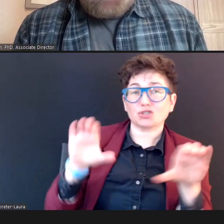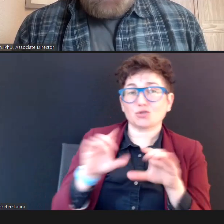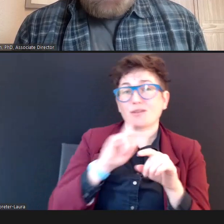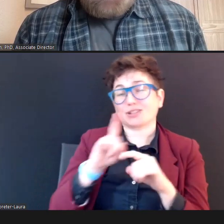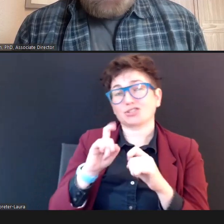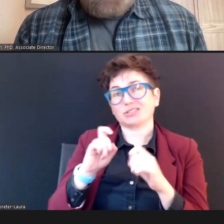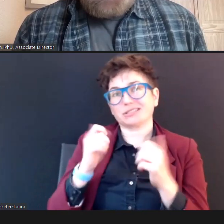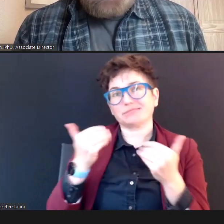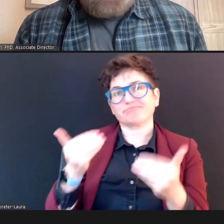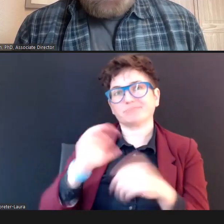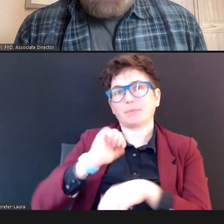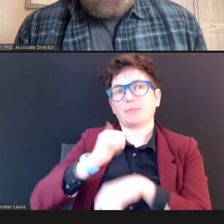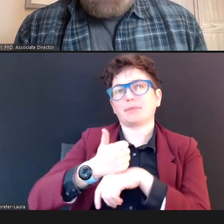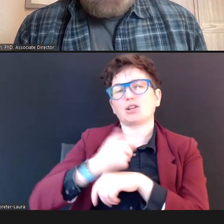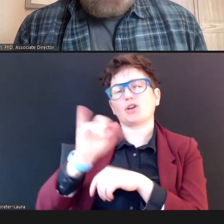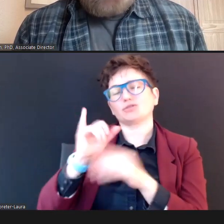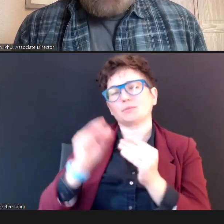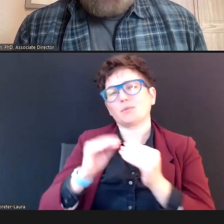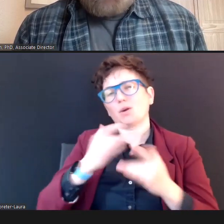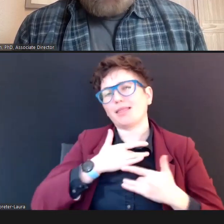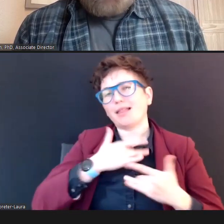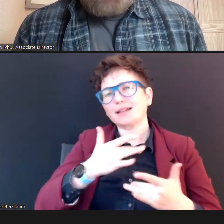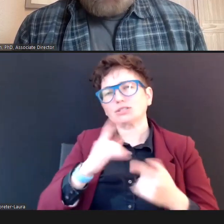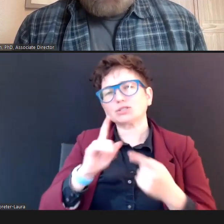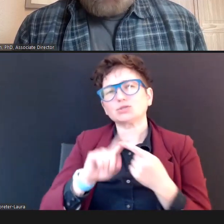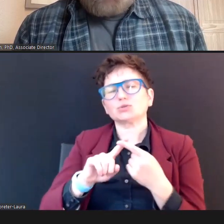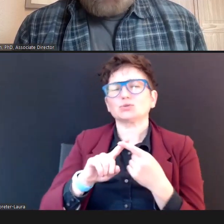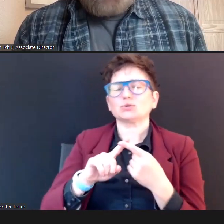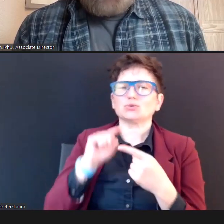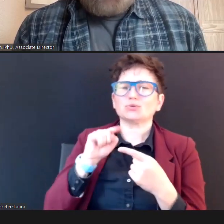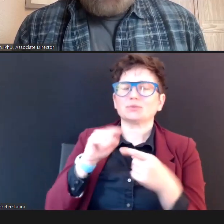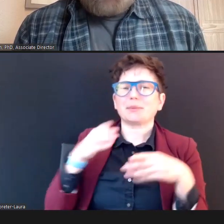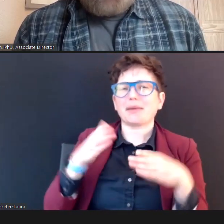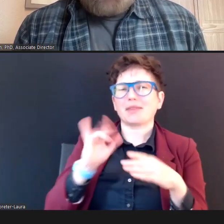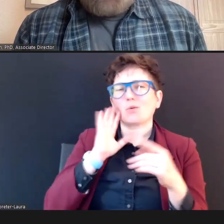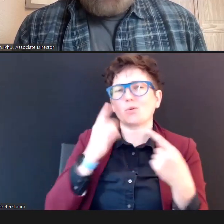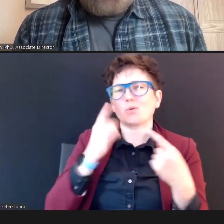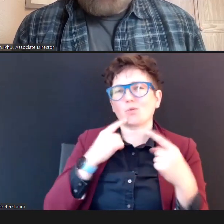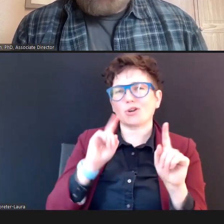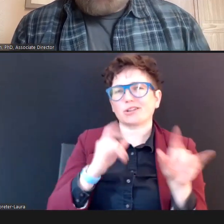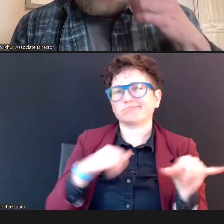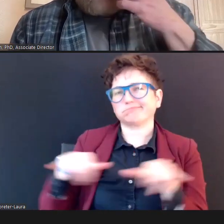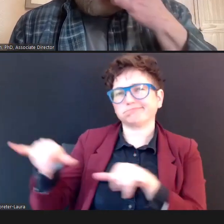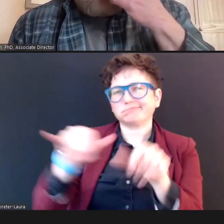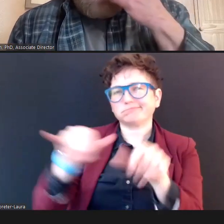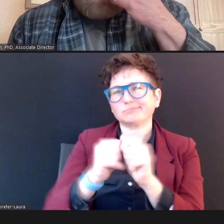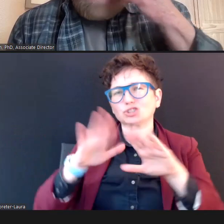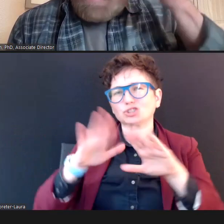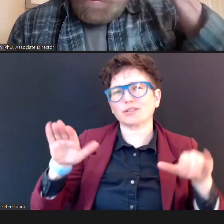and it's far more likely to be a method that will work across the board with